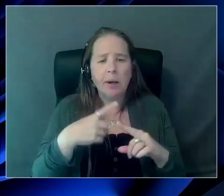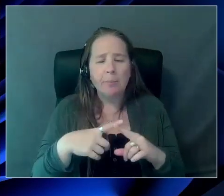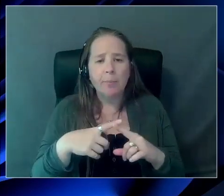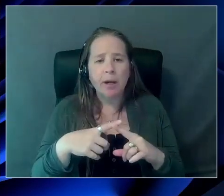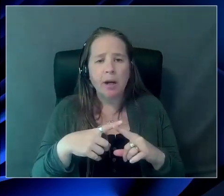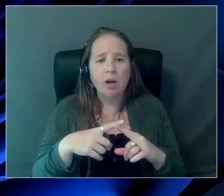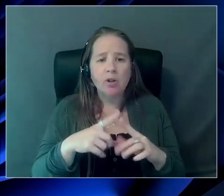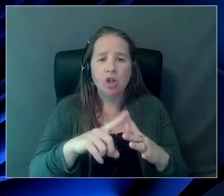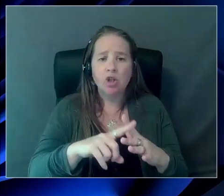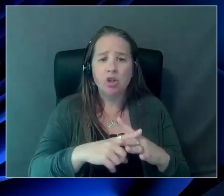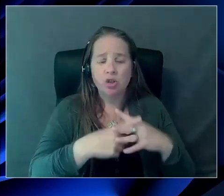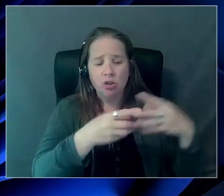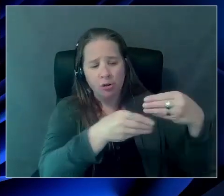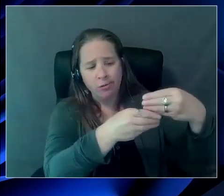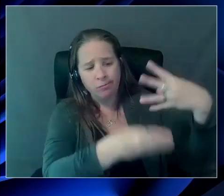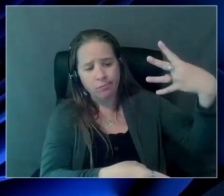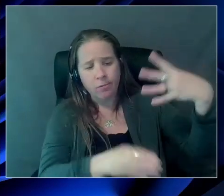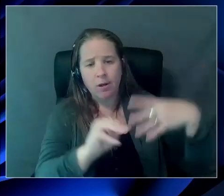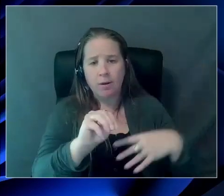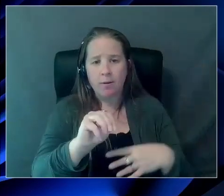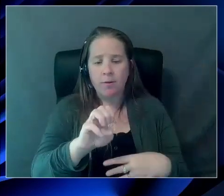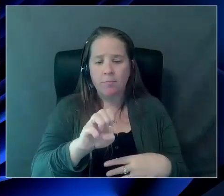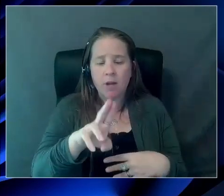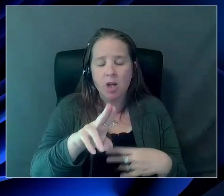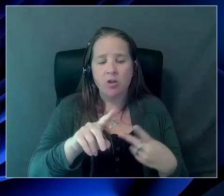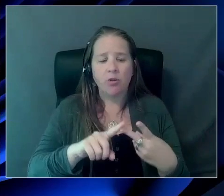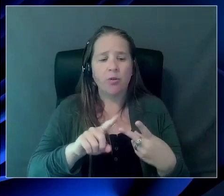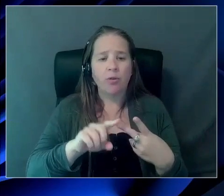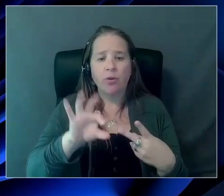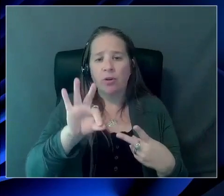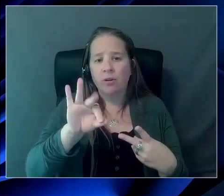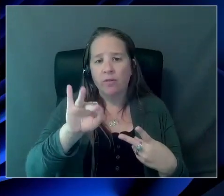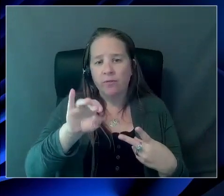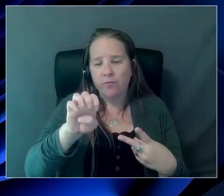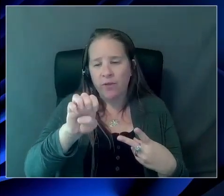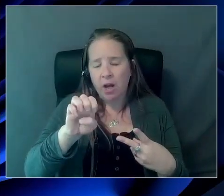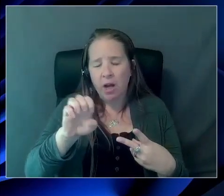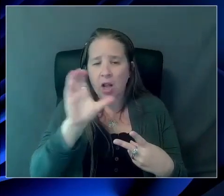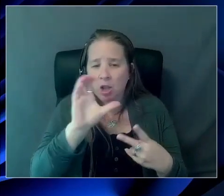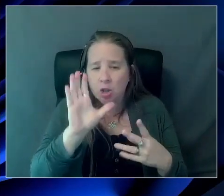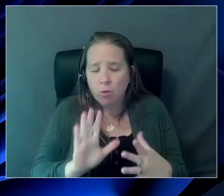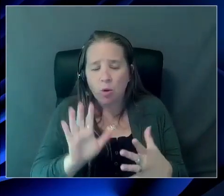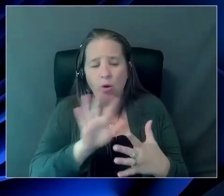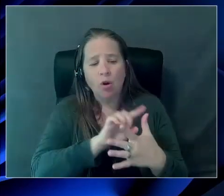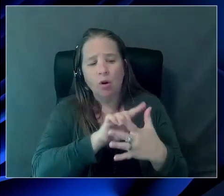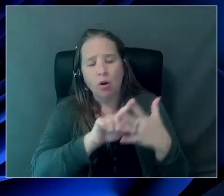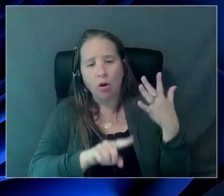the Start menu and File Explorer, and a number of other things, and I'll come back and talk with